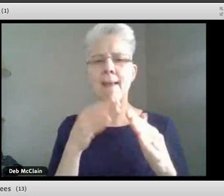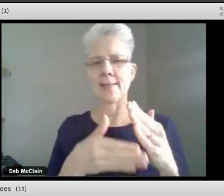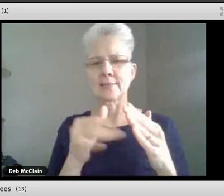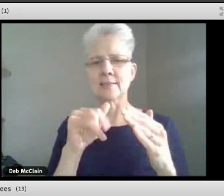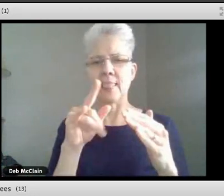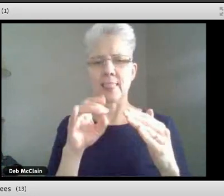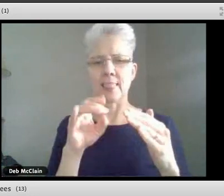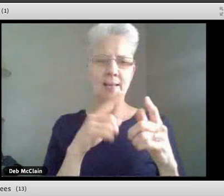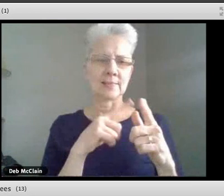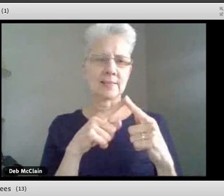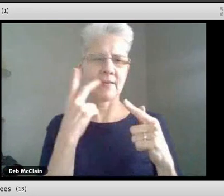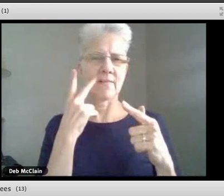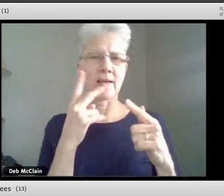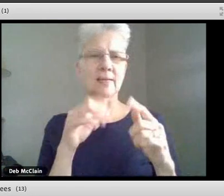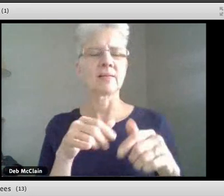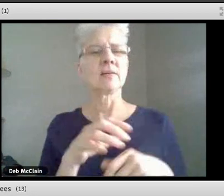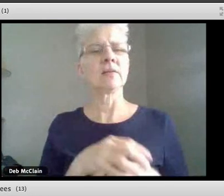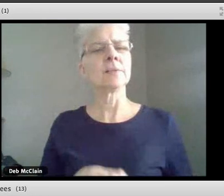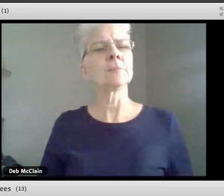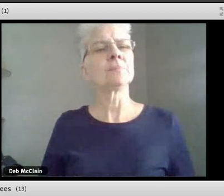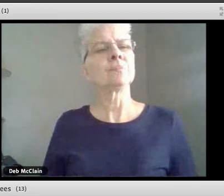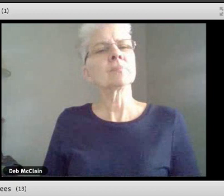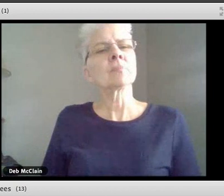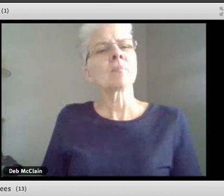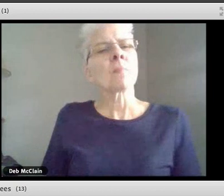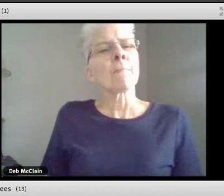Let's see if I can get to the end slide to wrap it up.